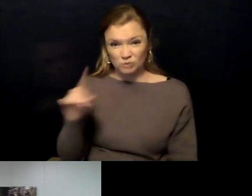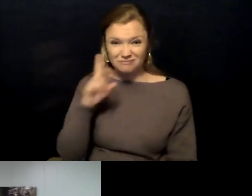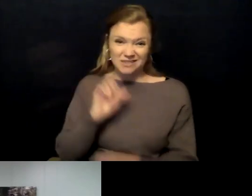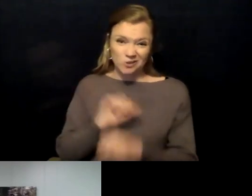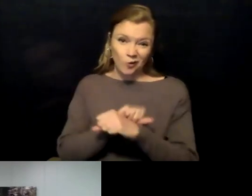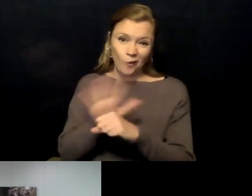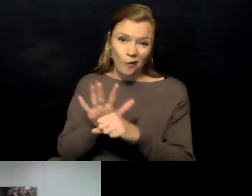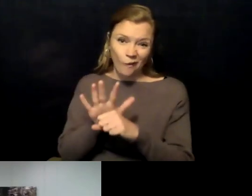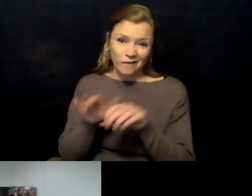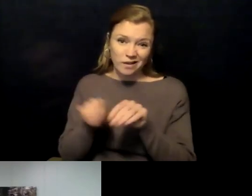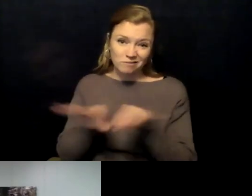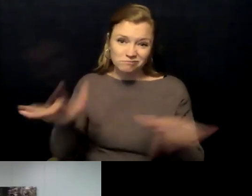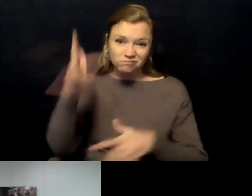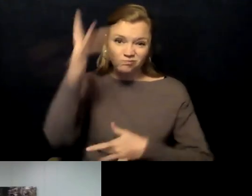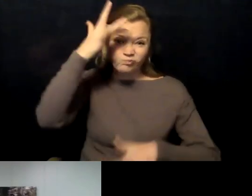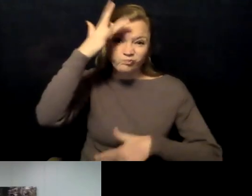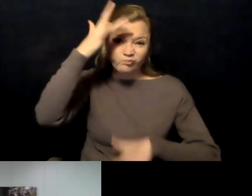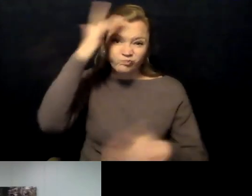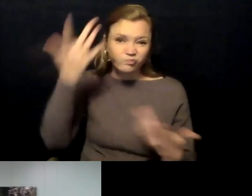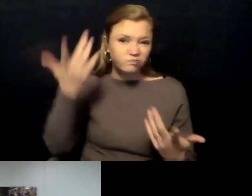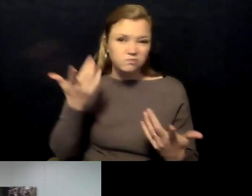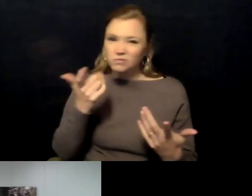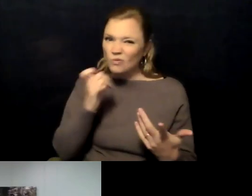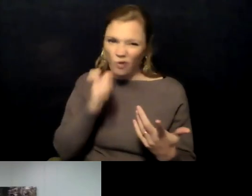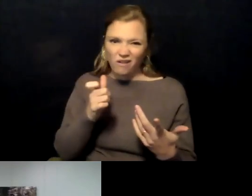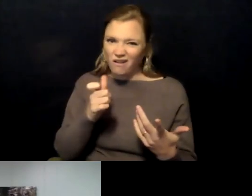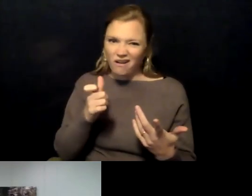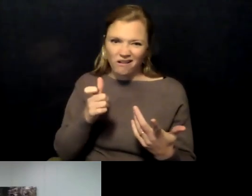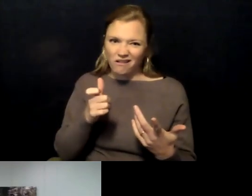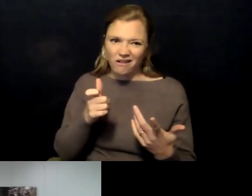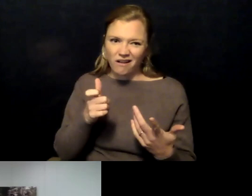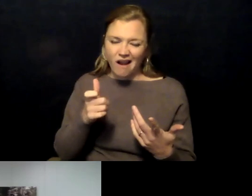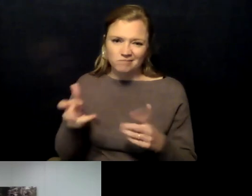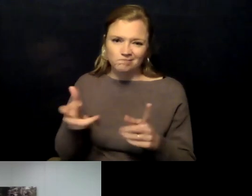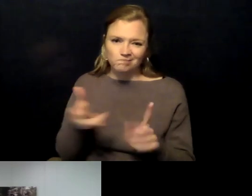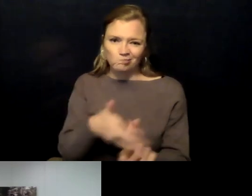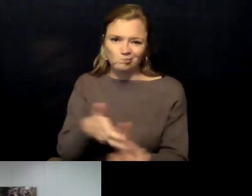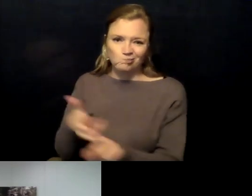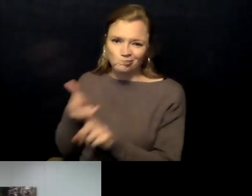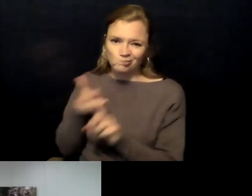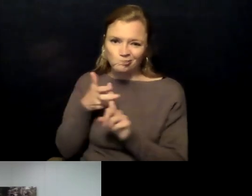recruiting for new volunteers, but check the Zoo's website for updates, and